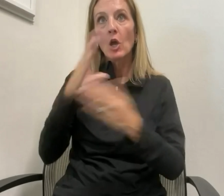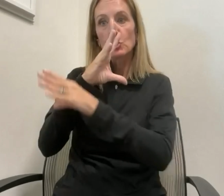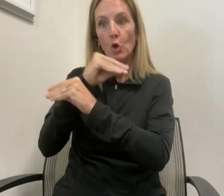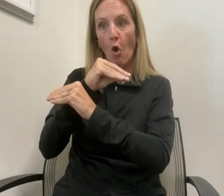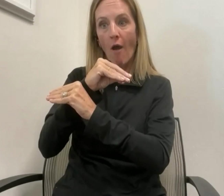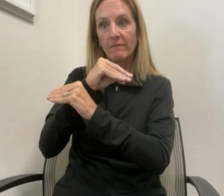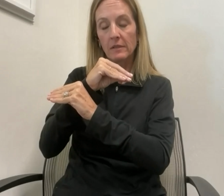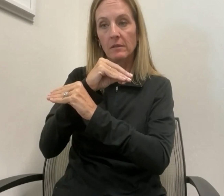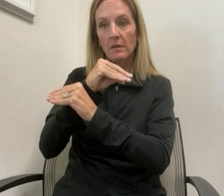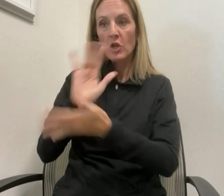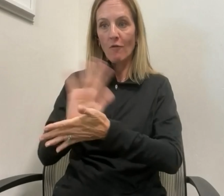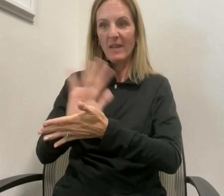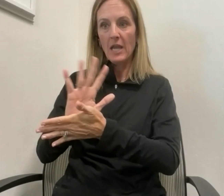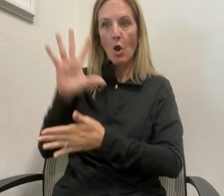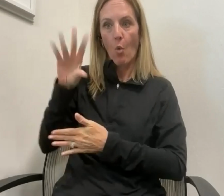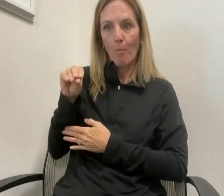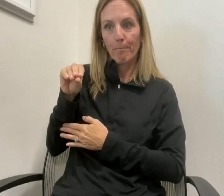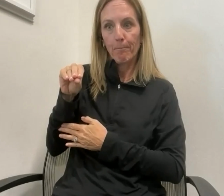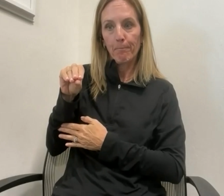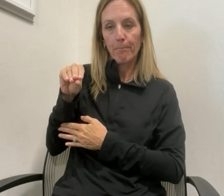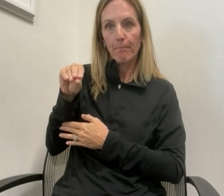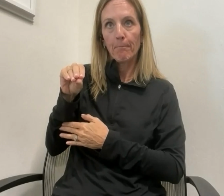and seeing how that… Oh, there you are! Awesome.